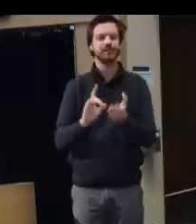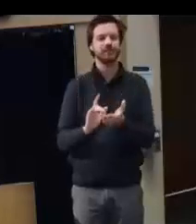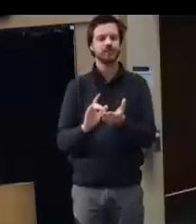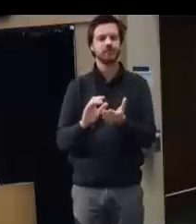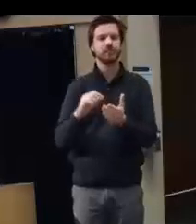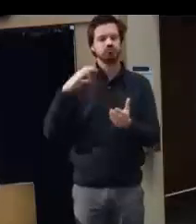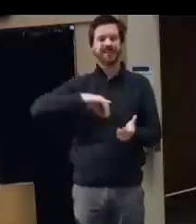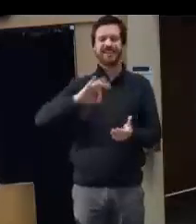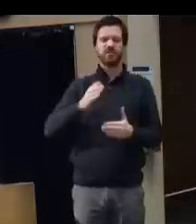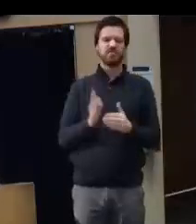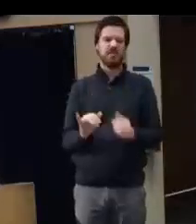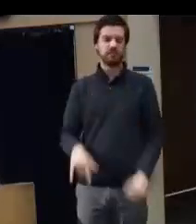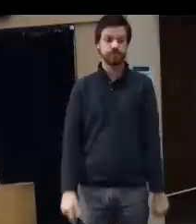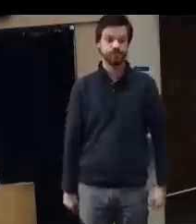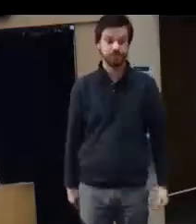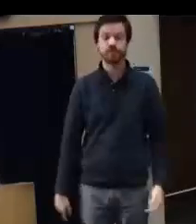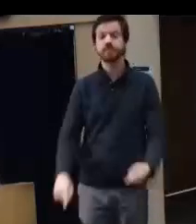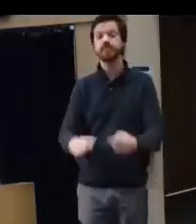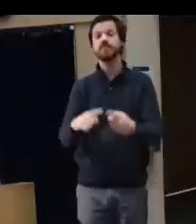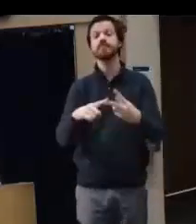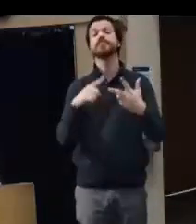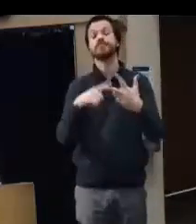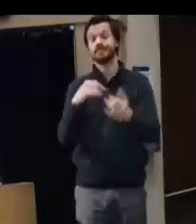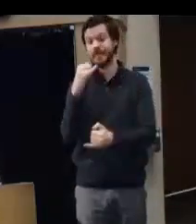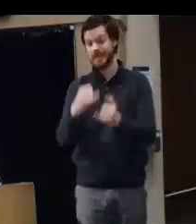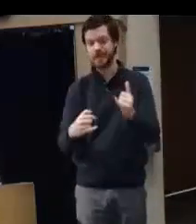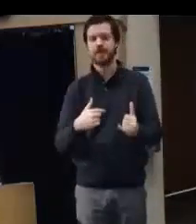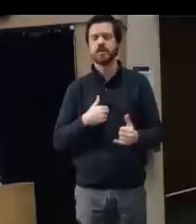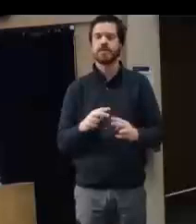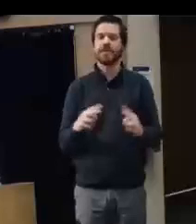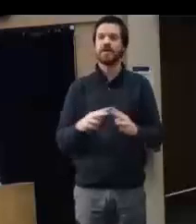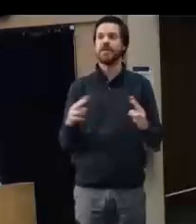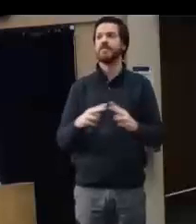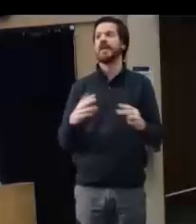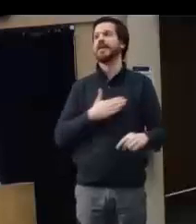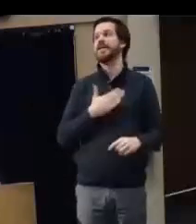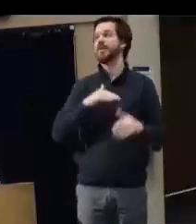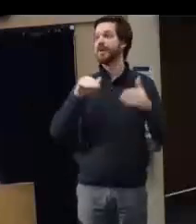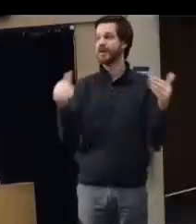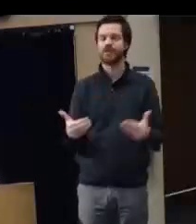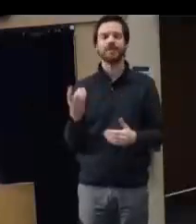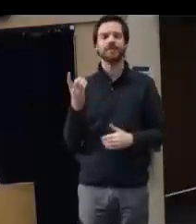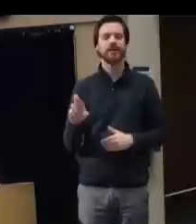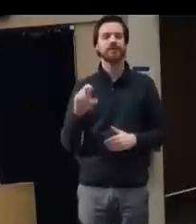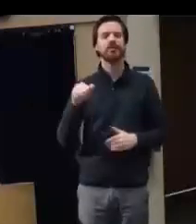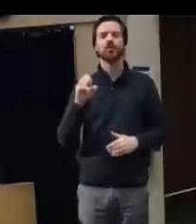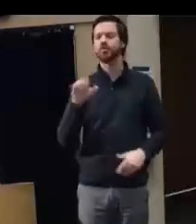that last but not least I would be very glad to introduce my colleague Dr Joy Choy uh who joins